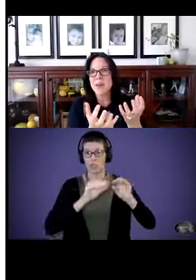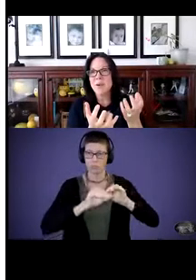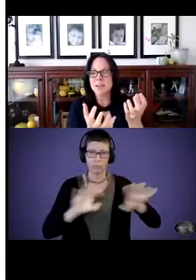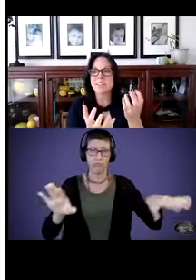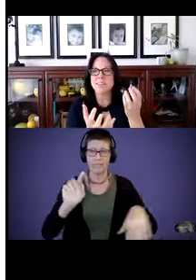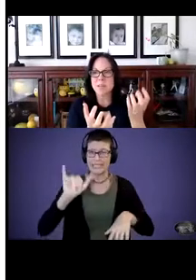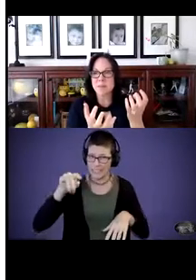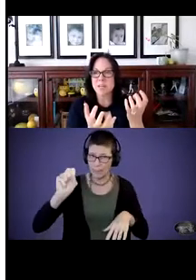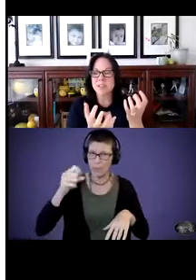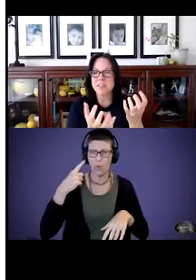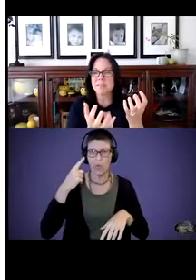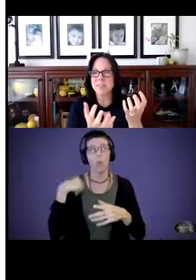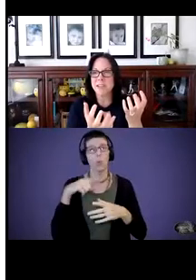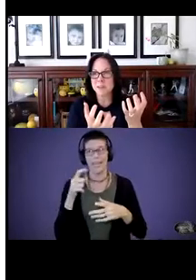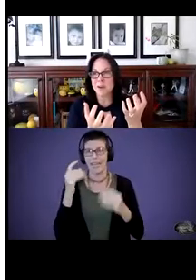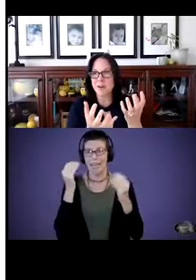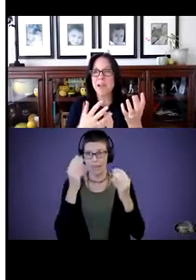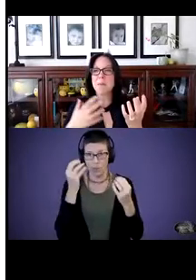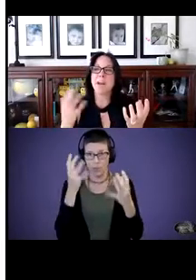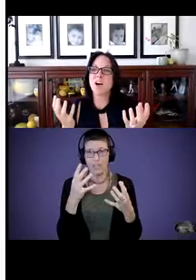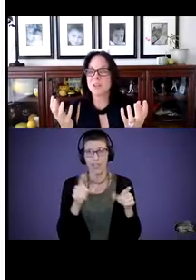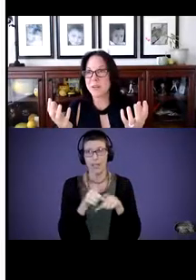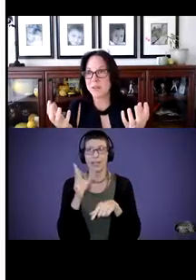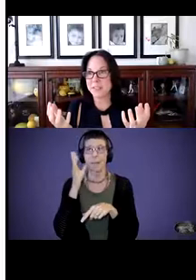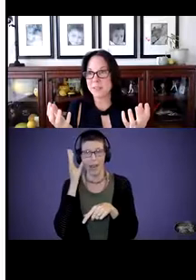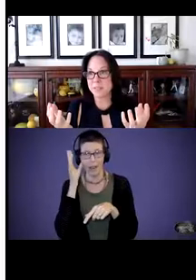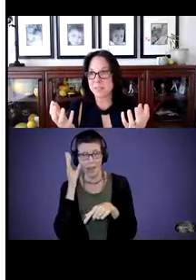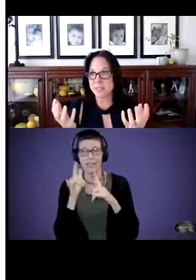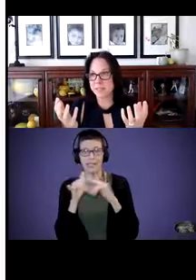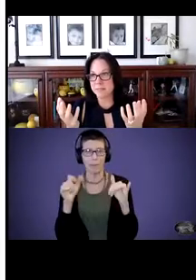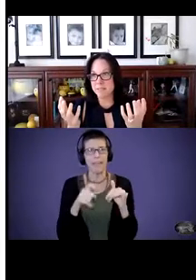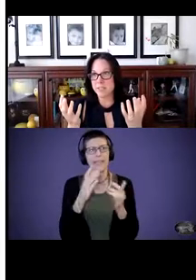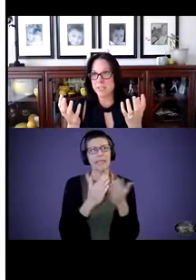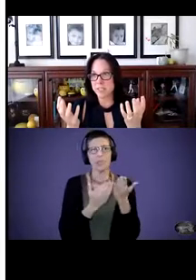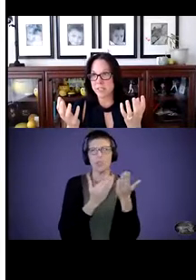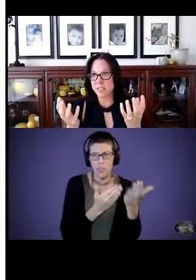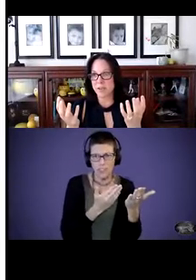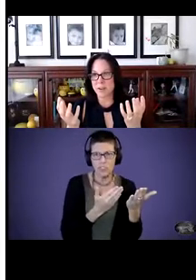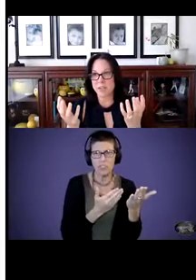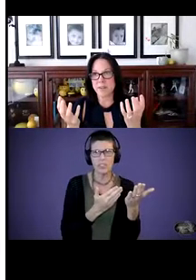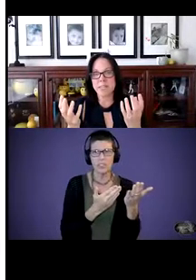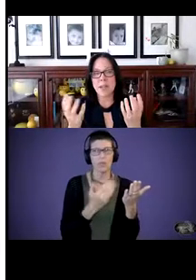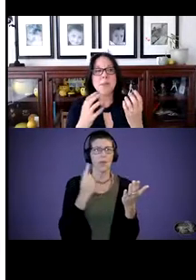we needed some information as a parent, but I also needed some suggestions for activities.